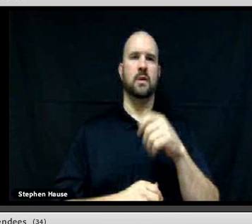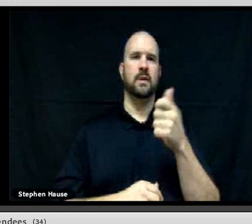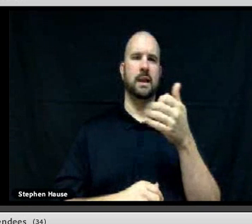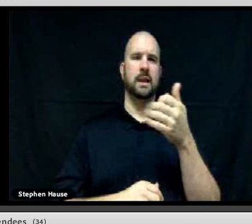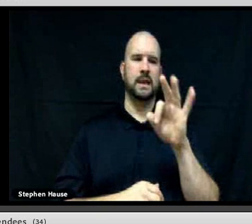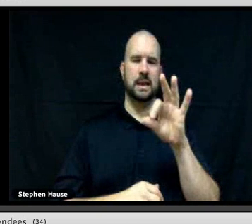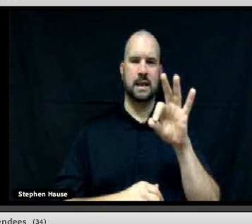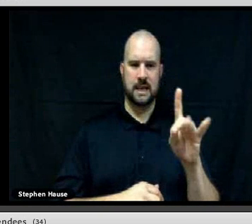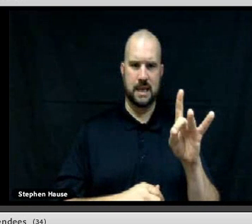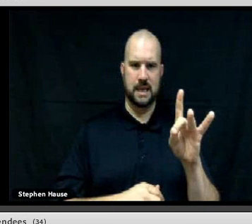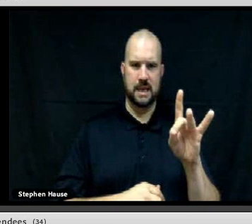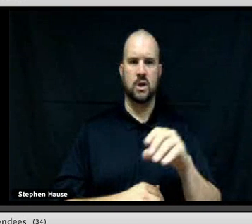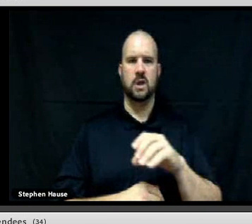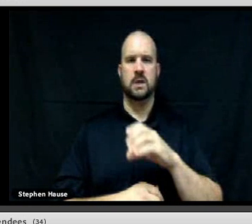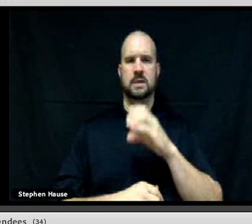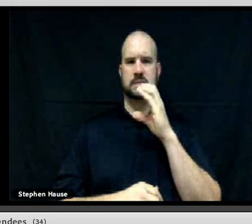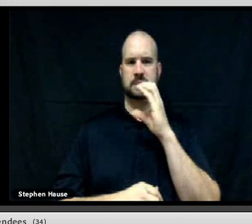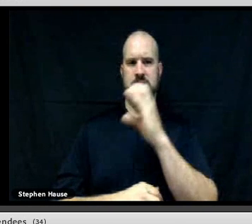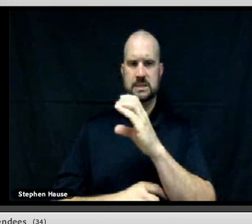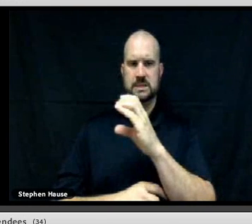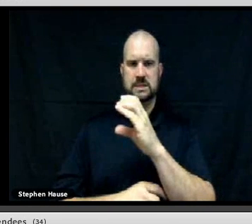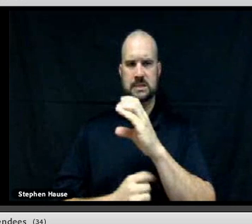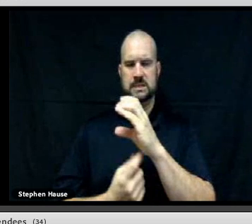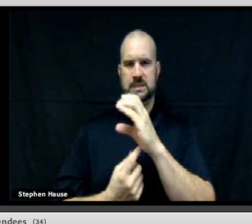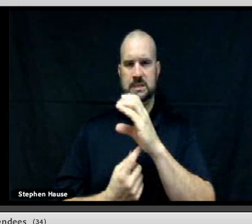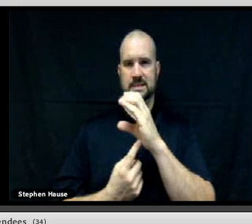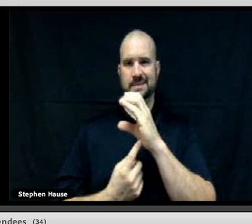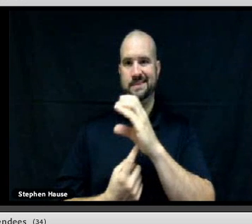those are things that you don't really need to provide.